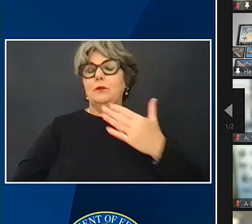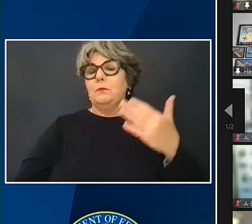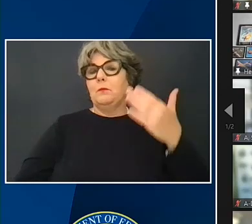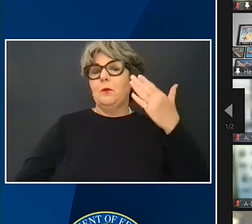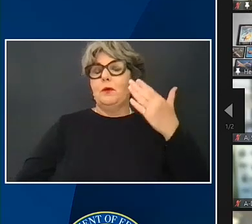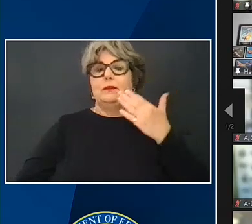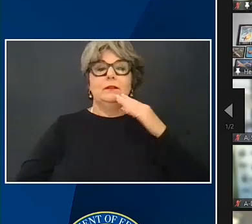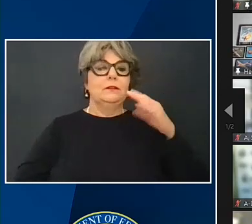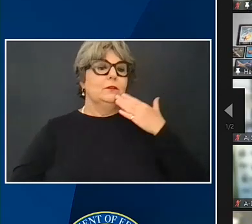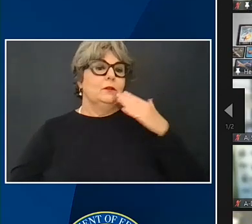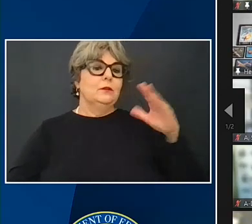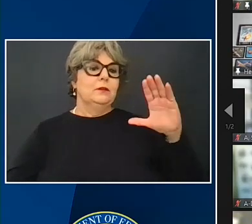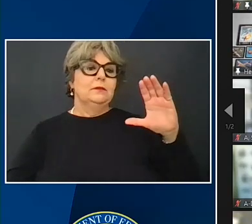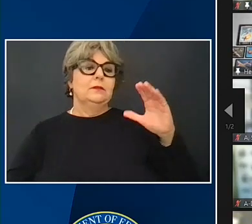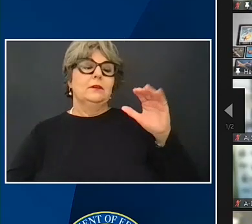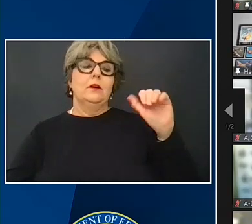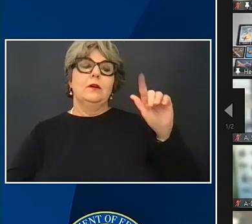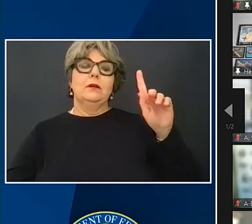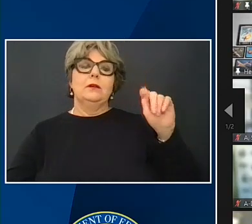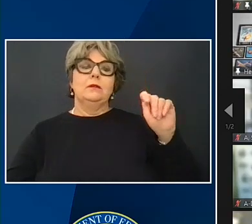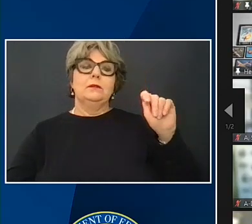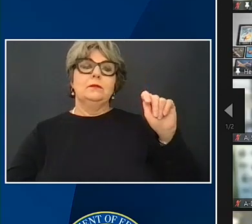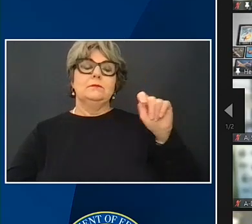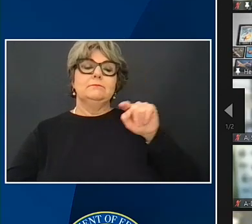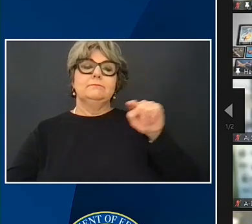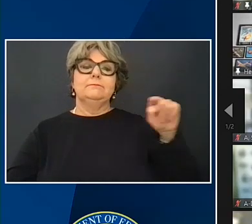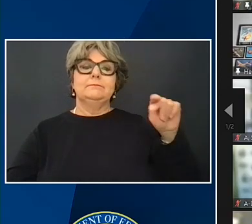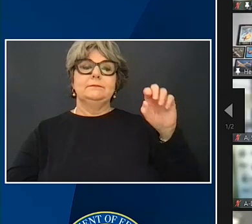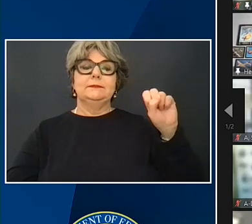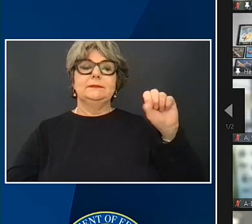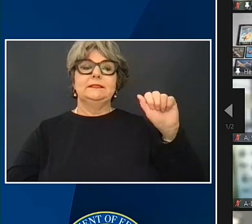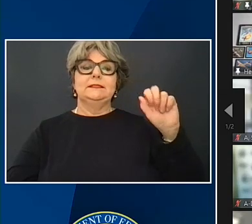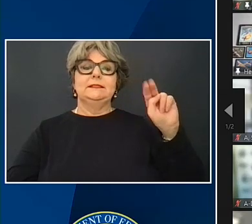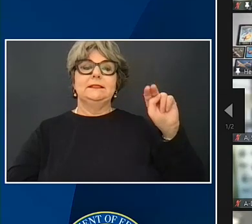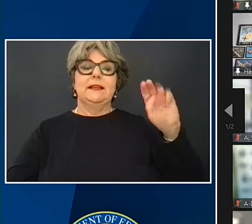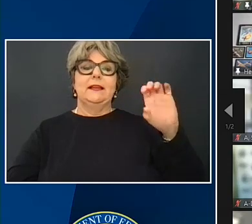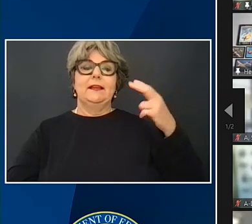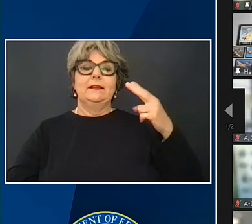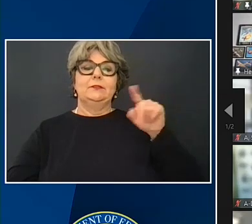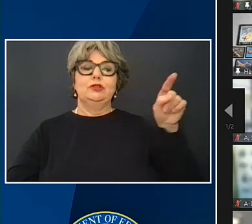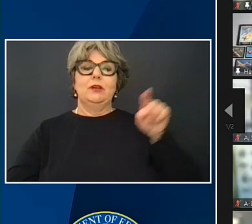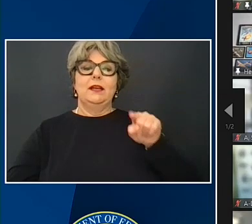And her alternate Magin Sanchez.